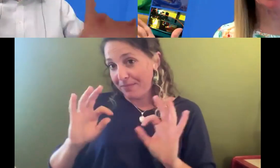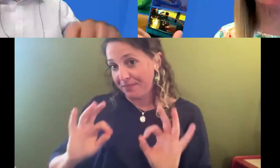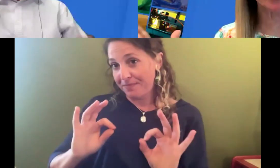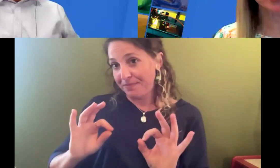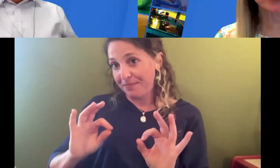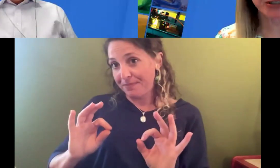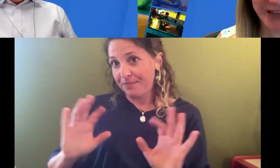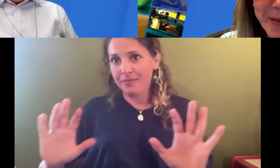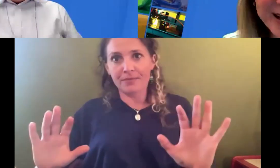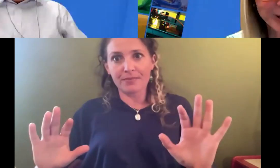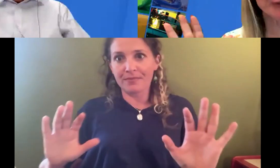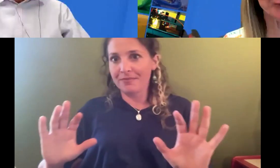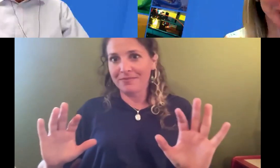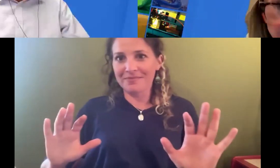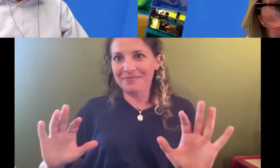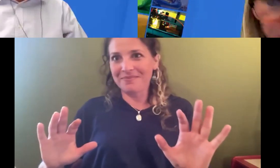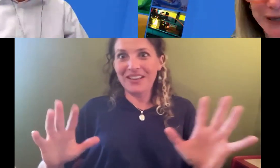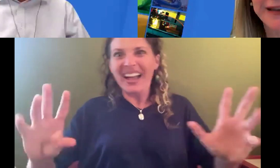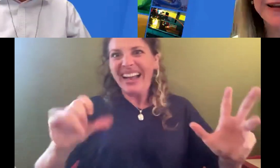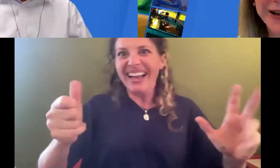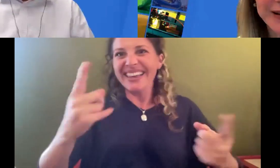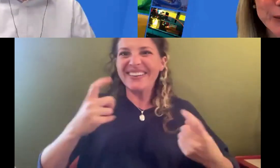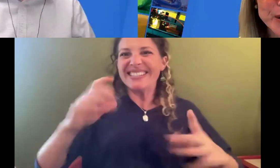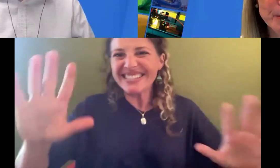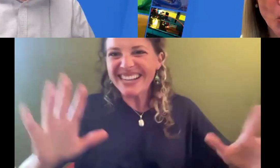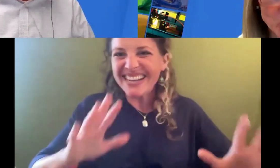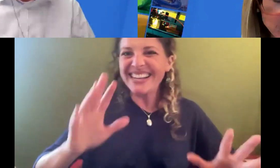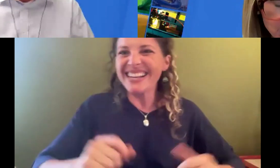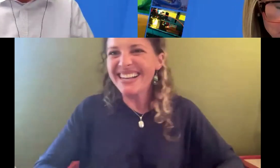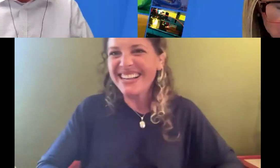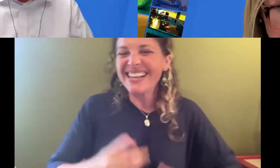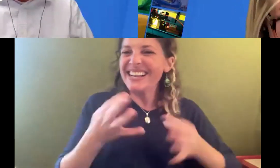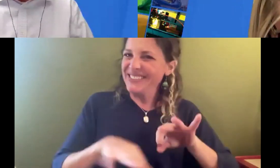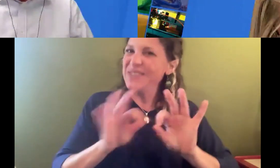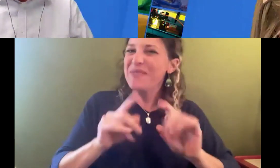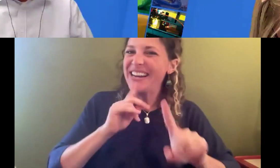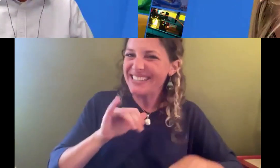That may get other questions. It was important to answer it.